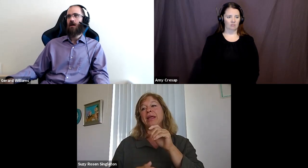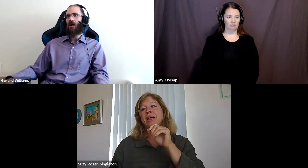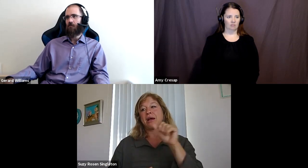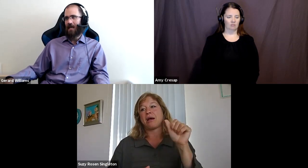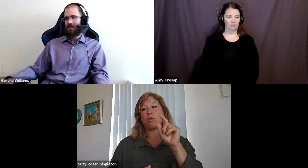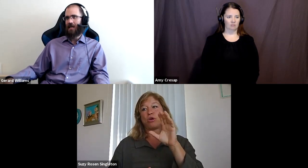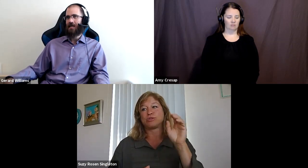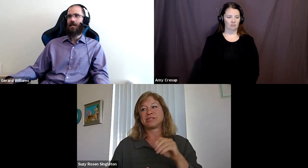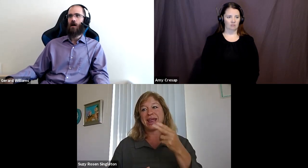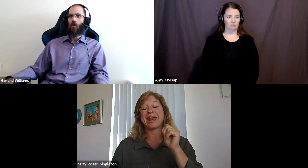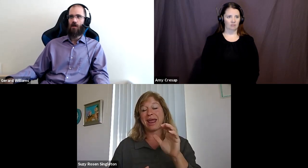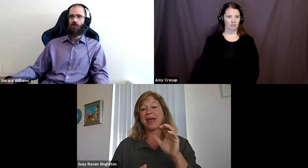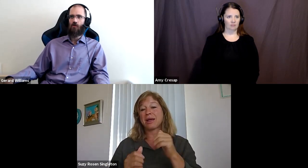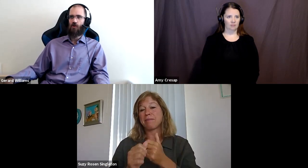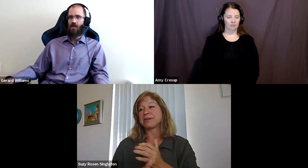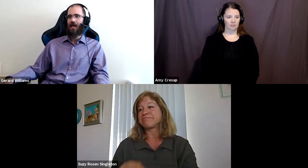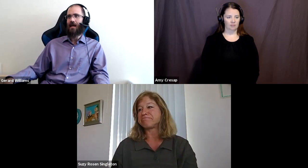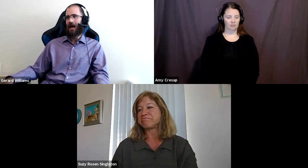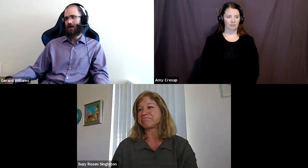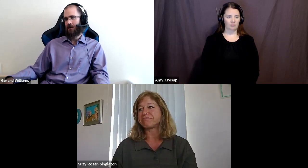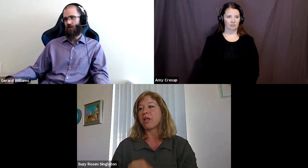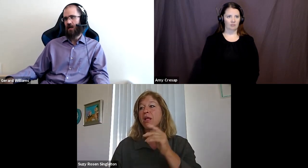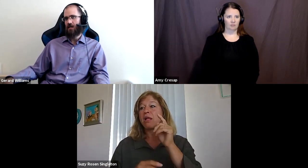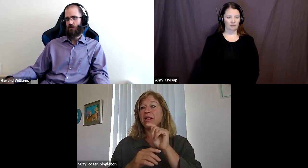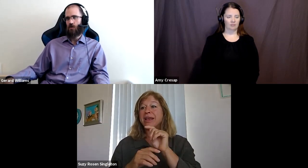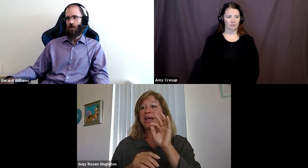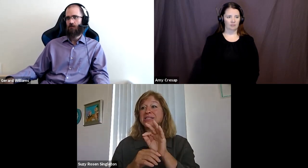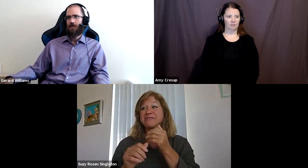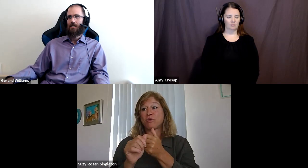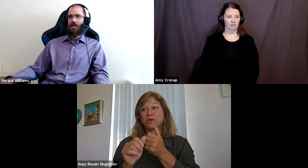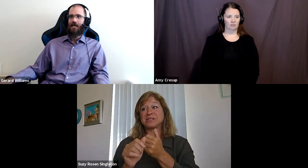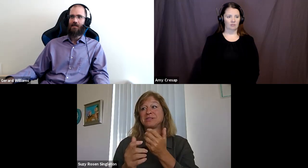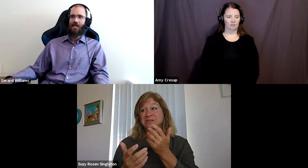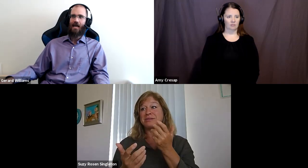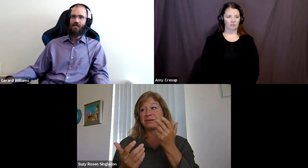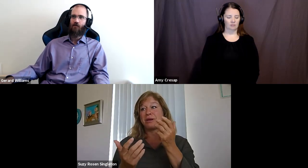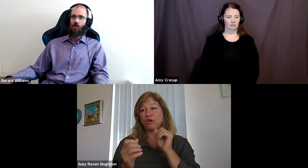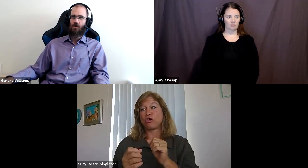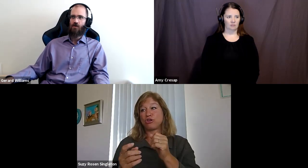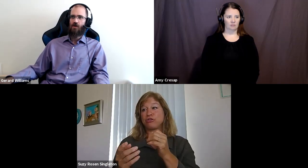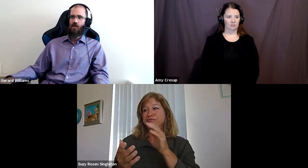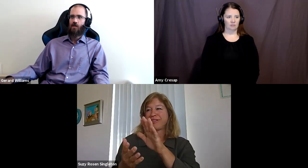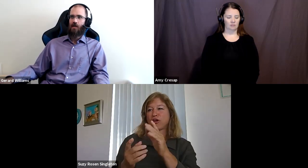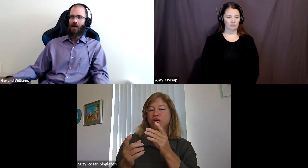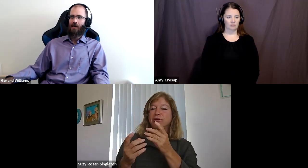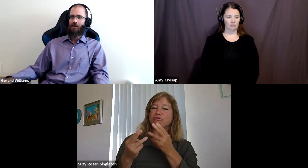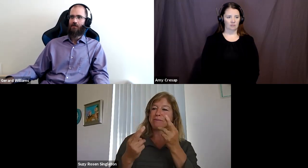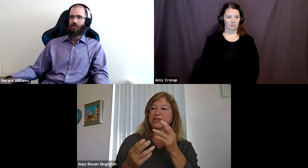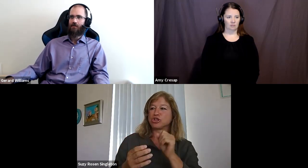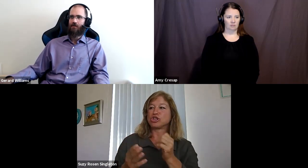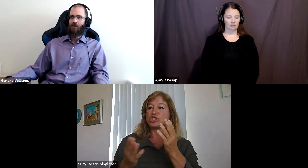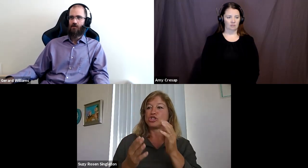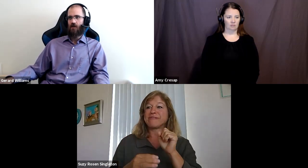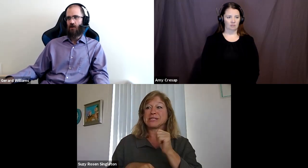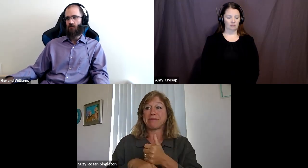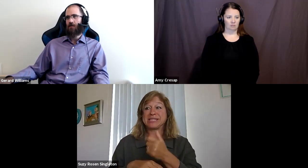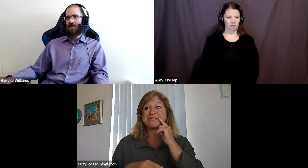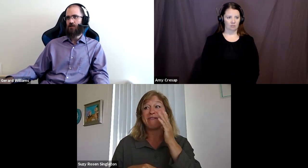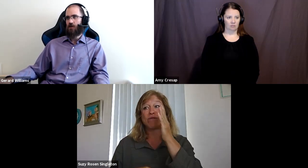of mandating 100% HAC compliance rule. The task force -- their recommendation could